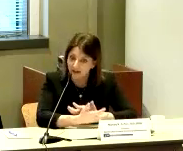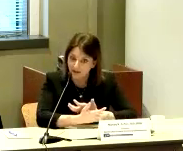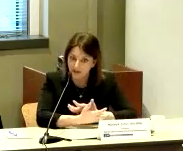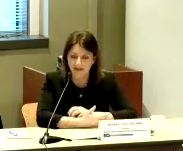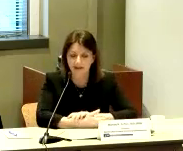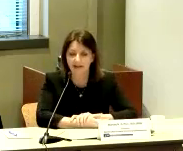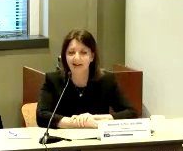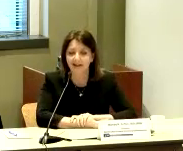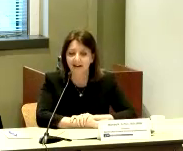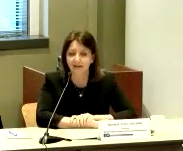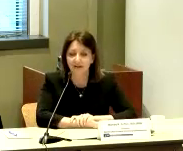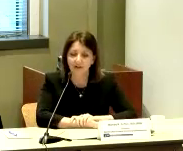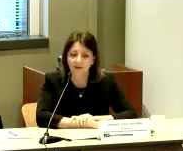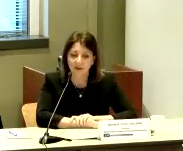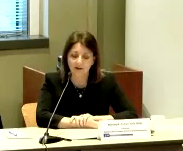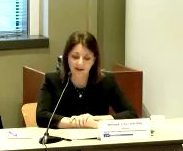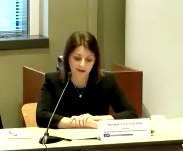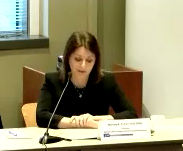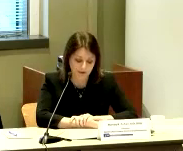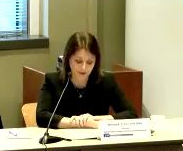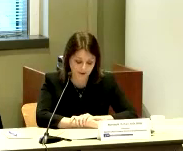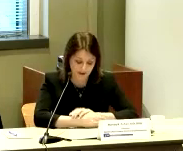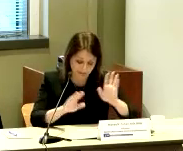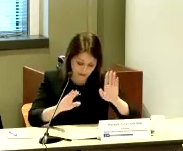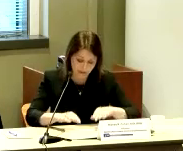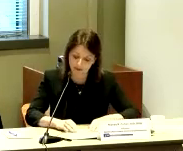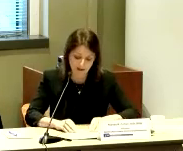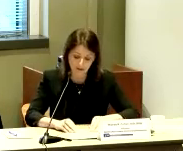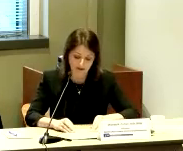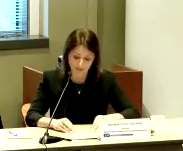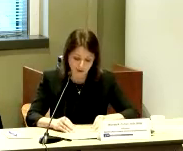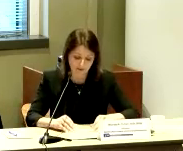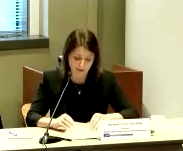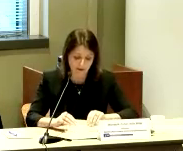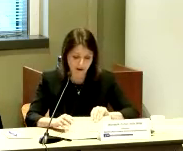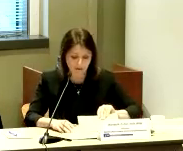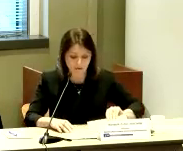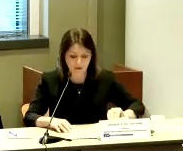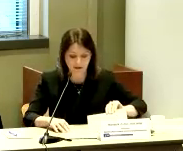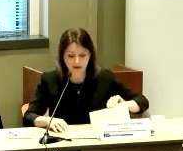not just the health security work that folks are doing. So, really, just wonderful, wonderful things.